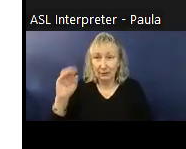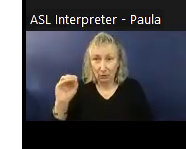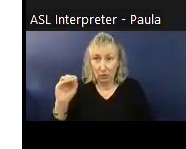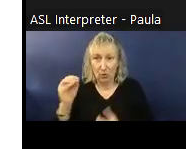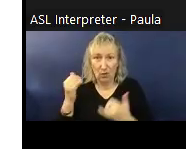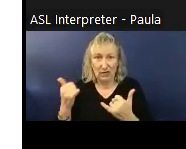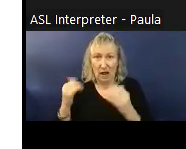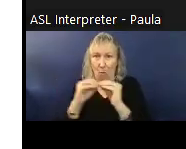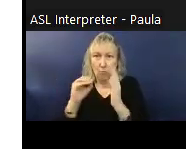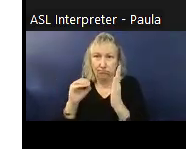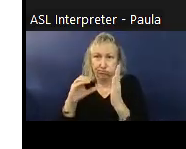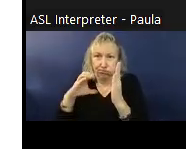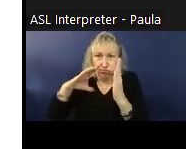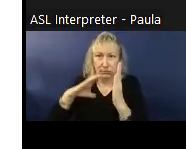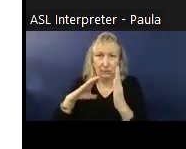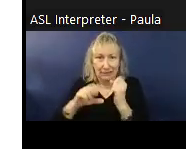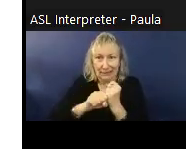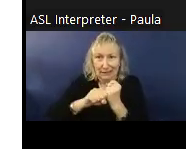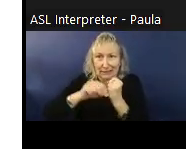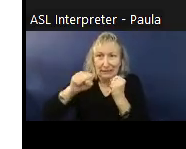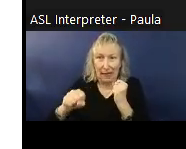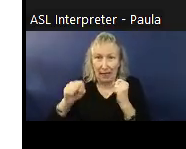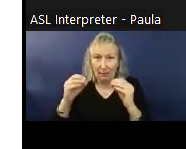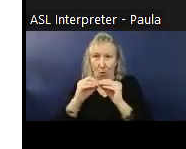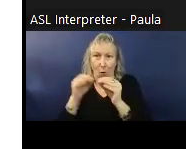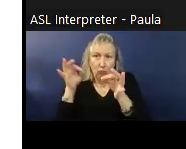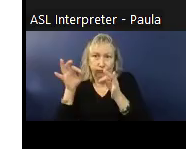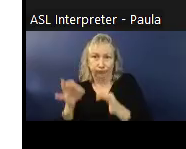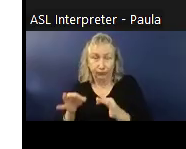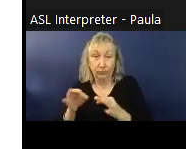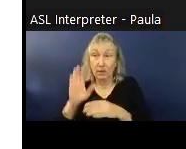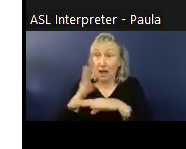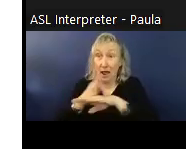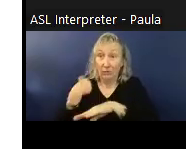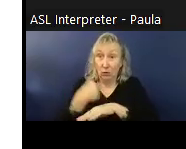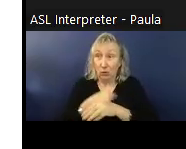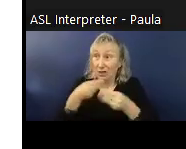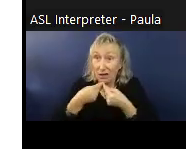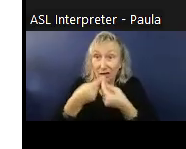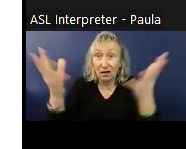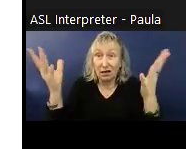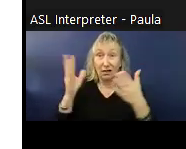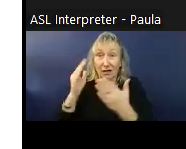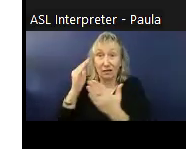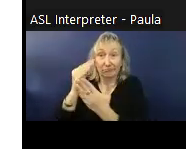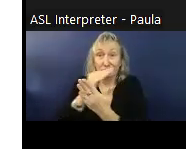And since sending you out your agenda, some additional language has been made to